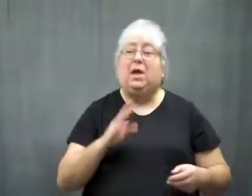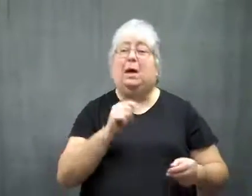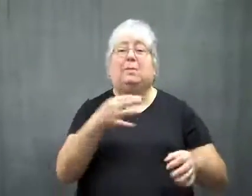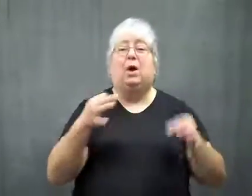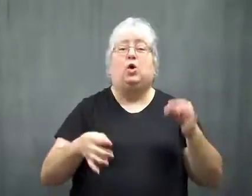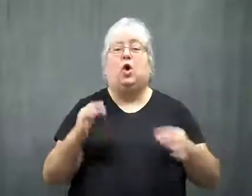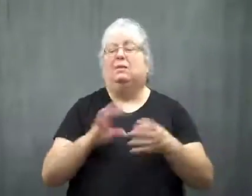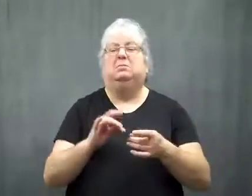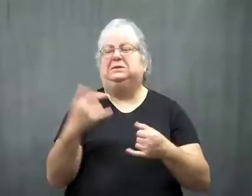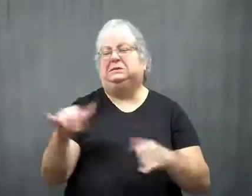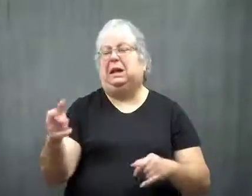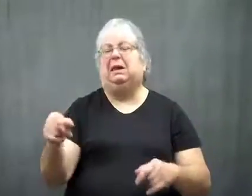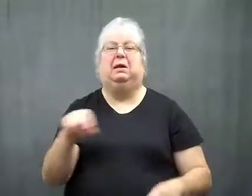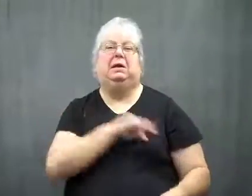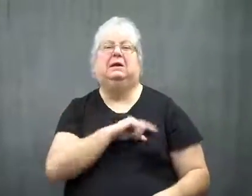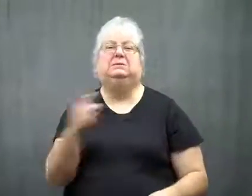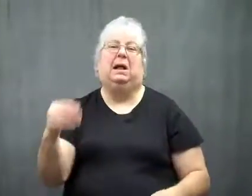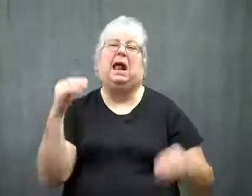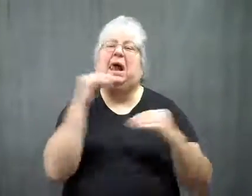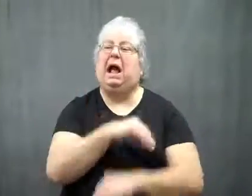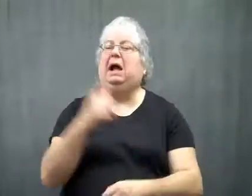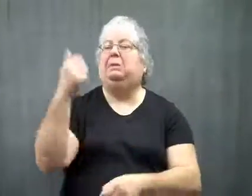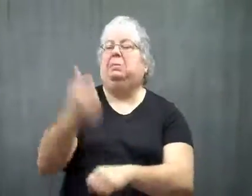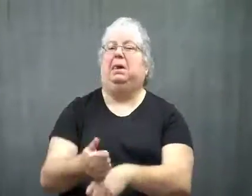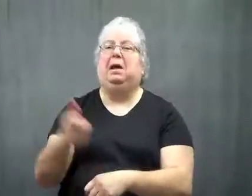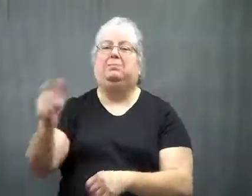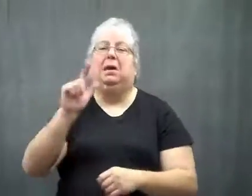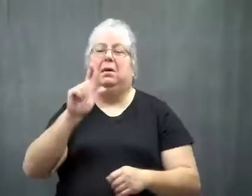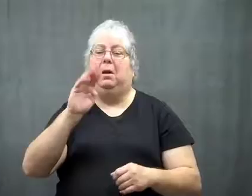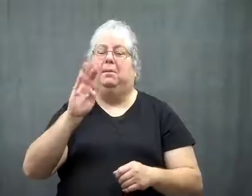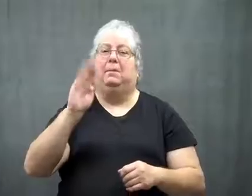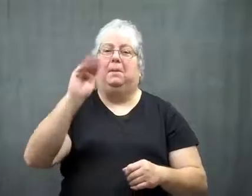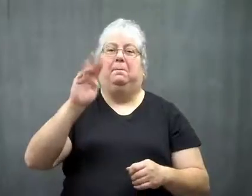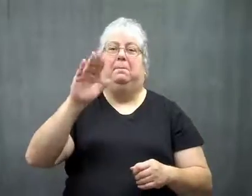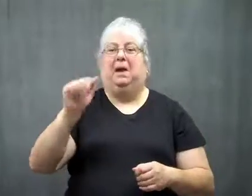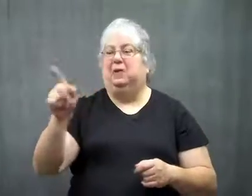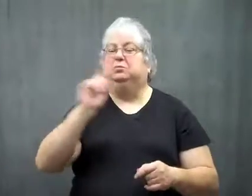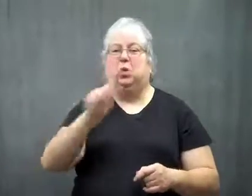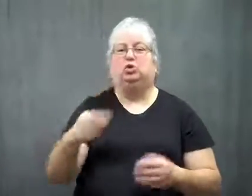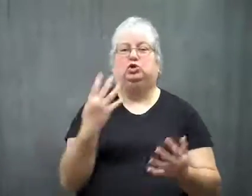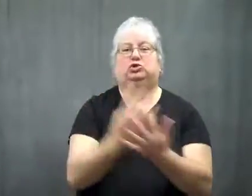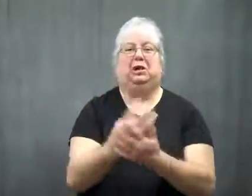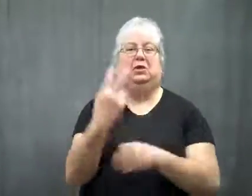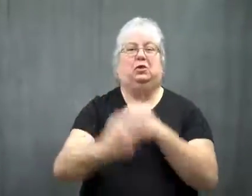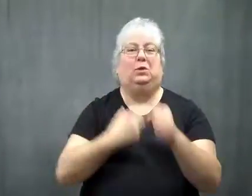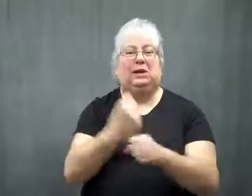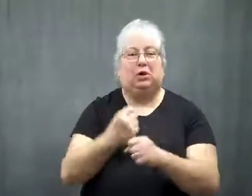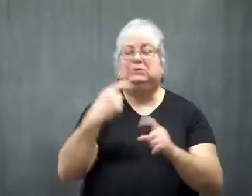She was still guilty of slander for blaming Lumumba, however,